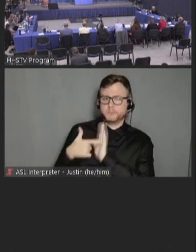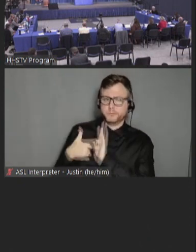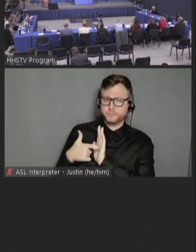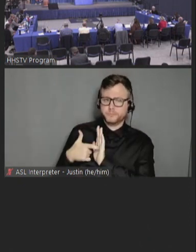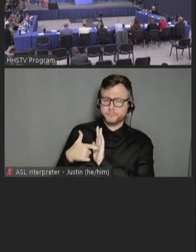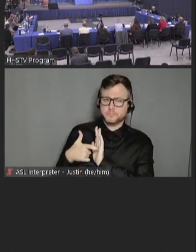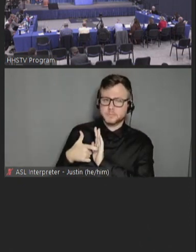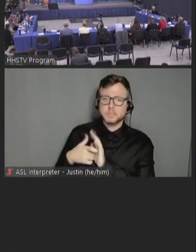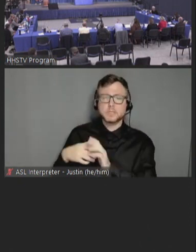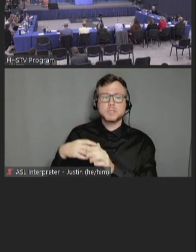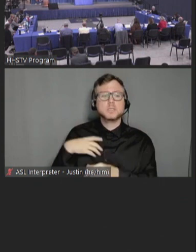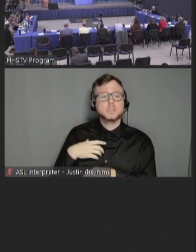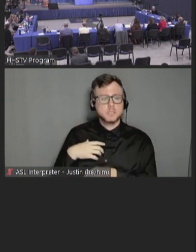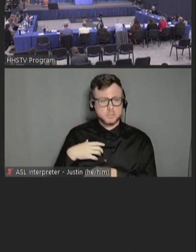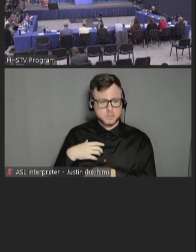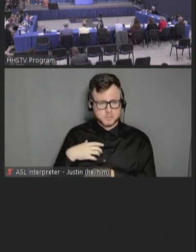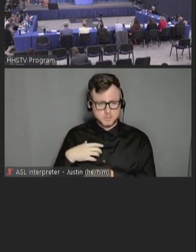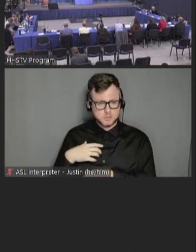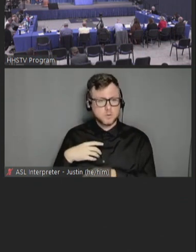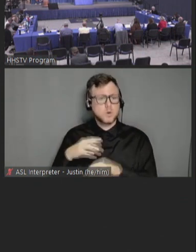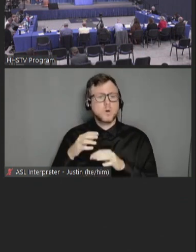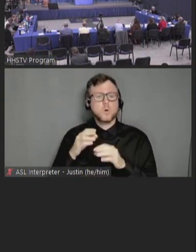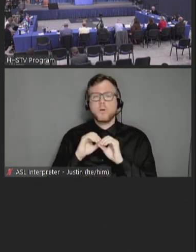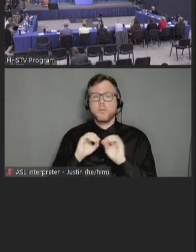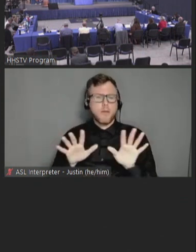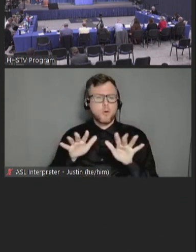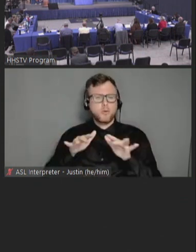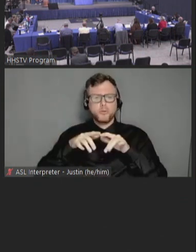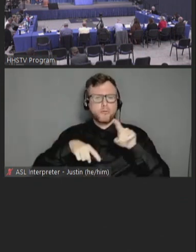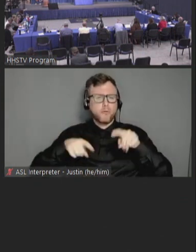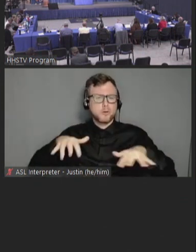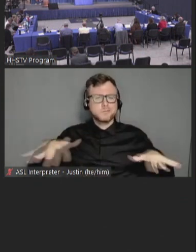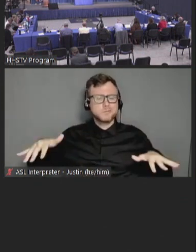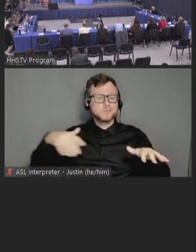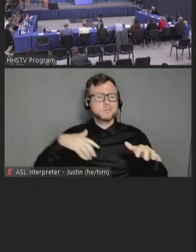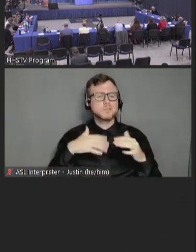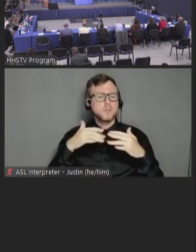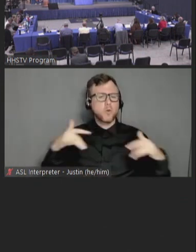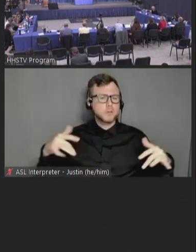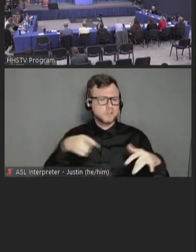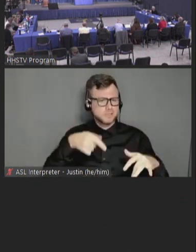Without a diversity of viewpoints in these meetings, independent research, and actual